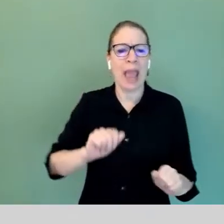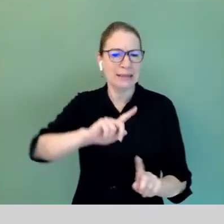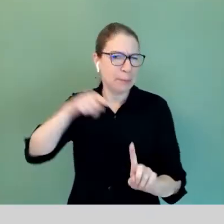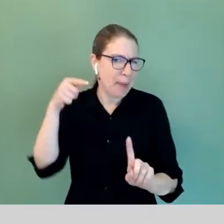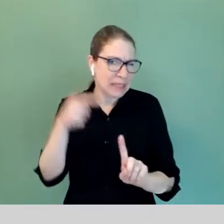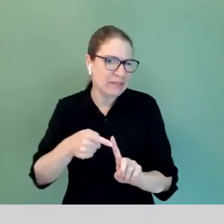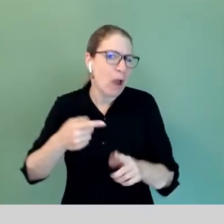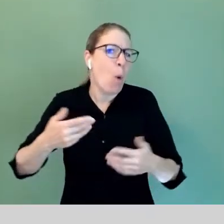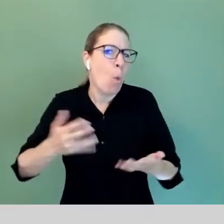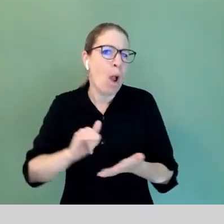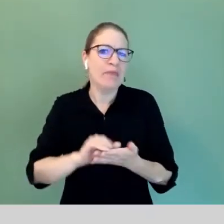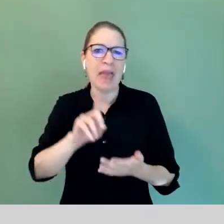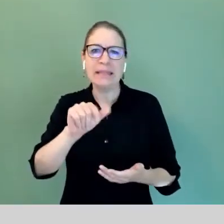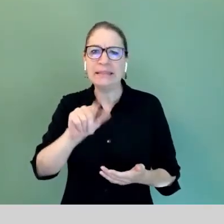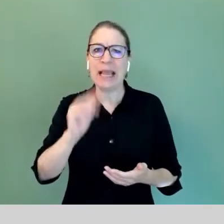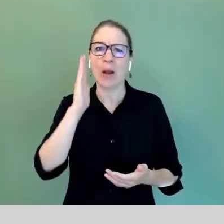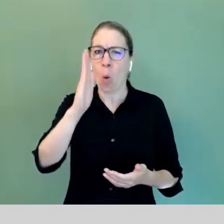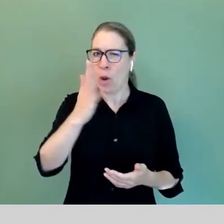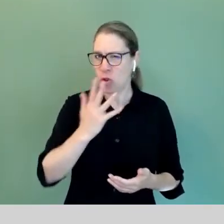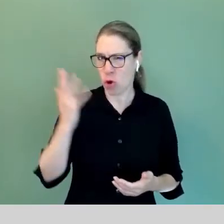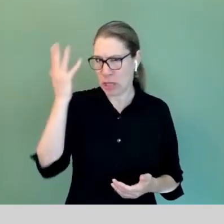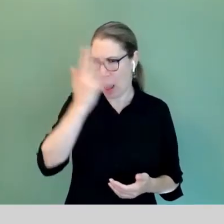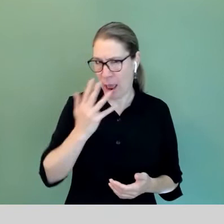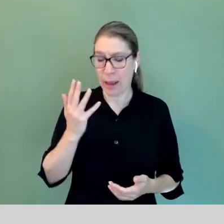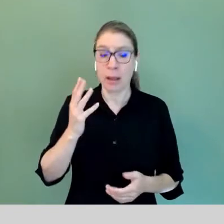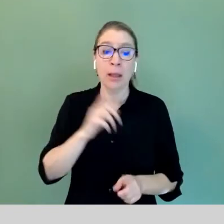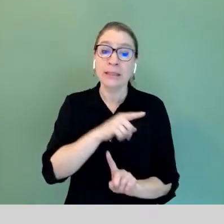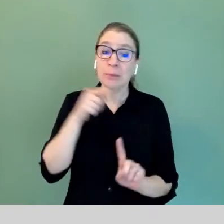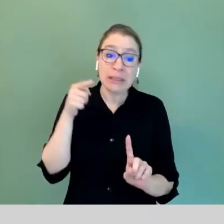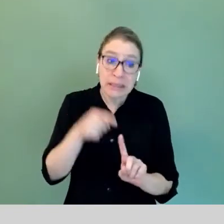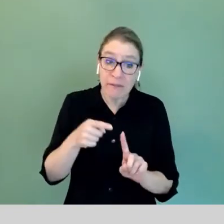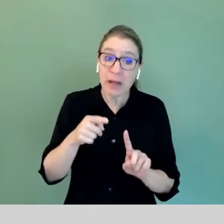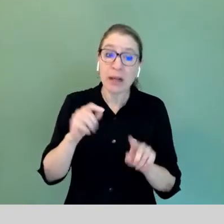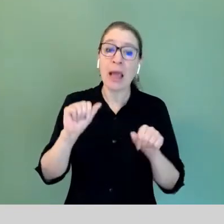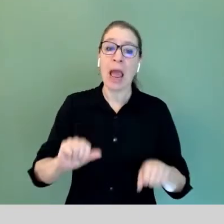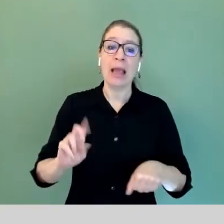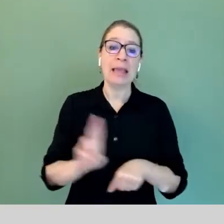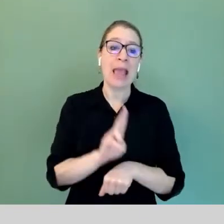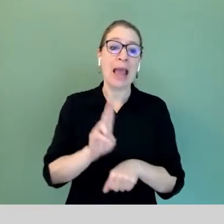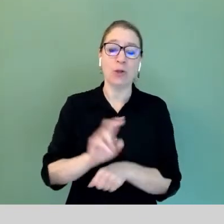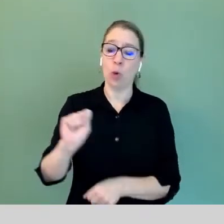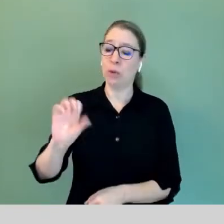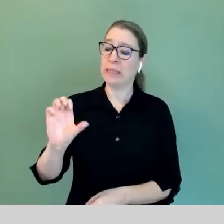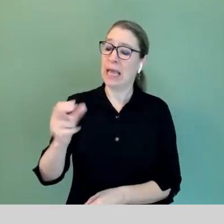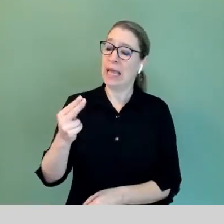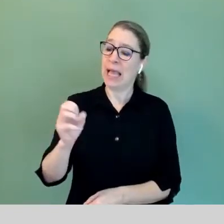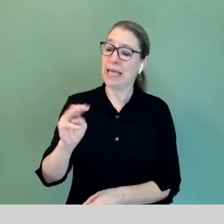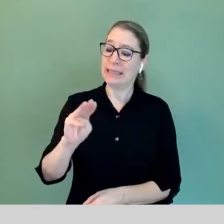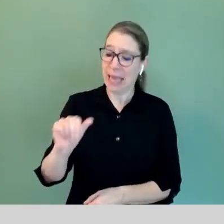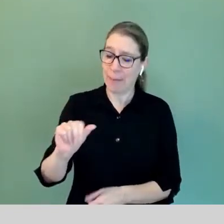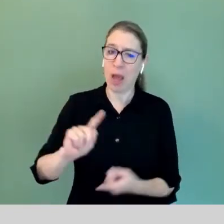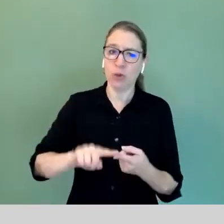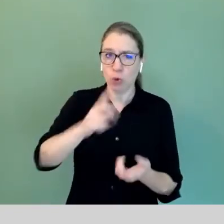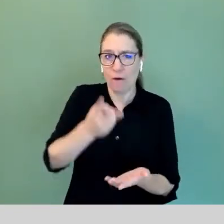what you expect your data to look like, specifically using a schema to validate JSON/YAMLs.